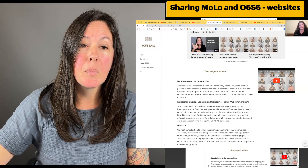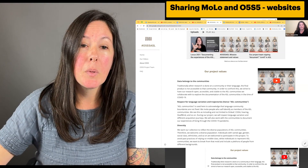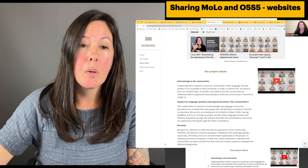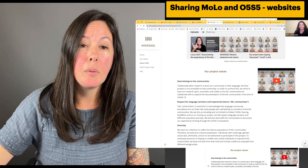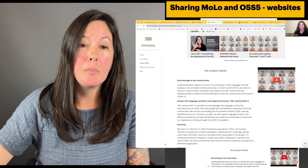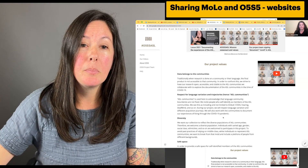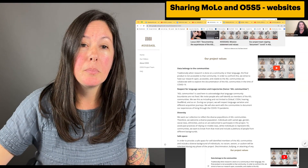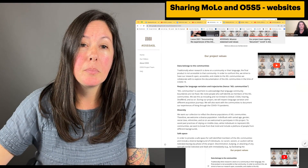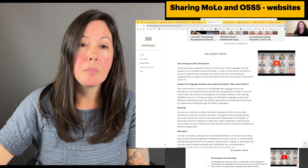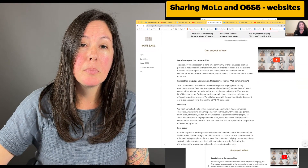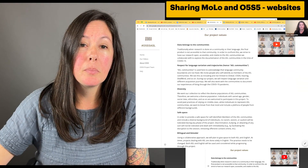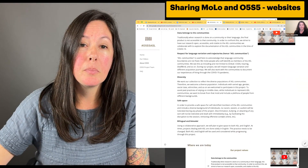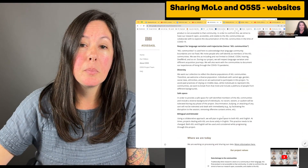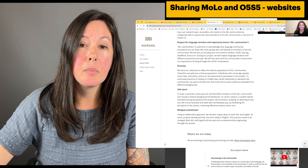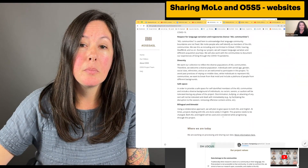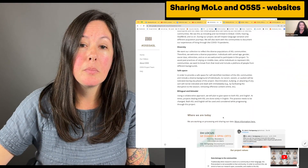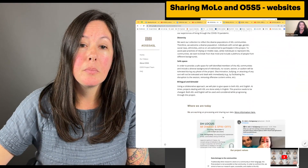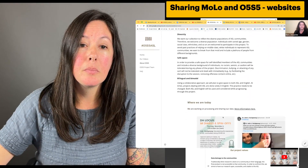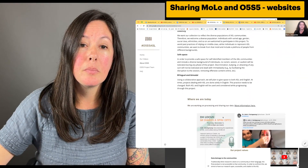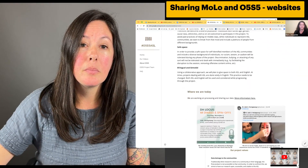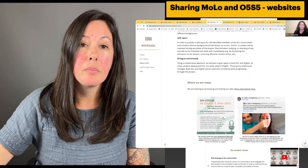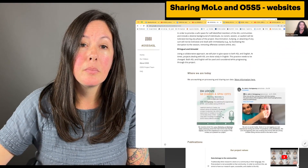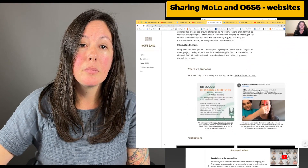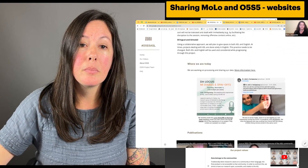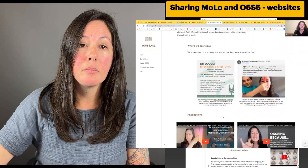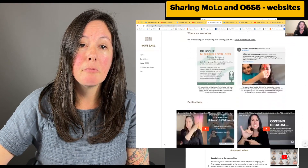and English and various